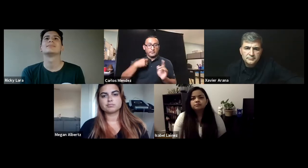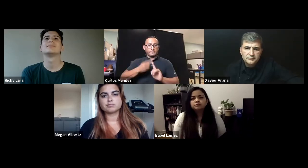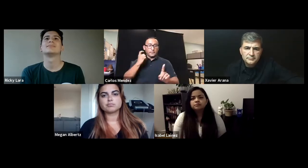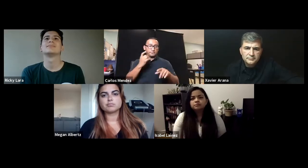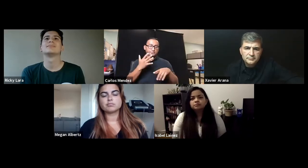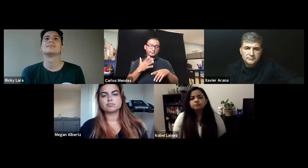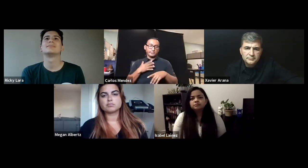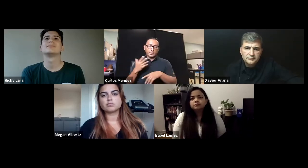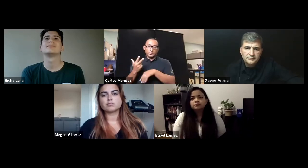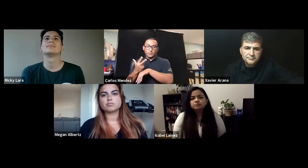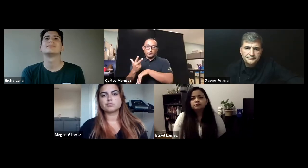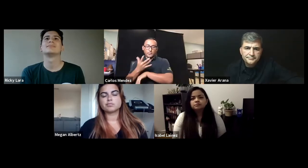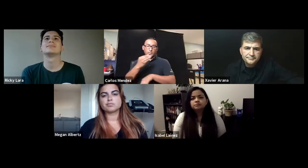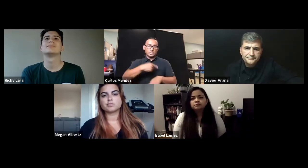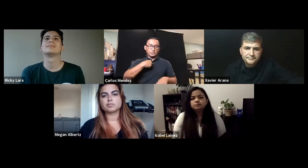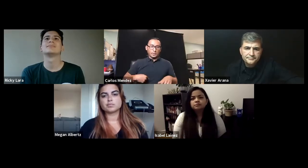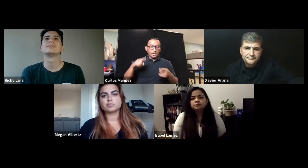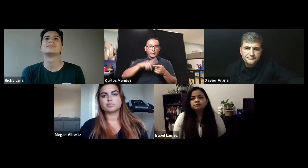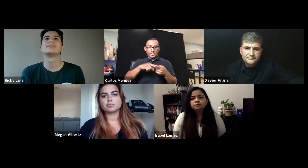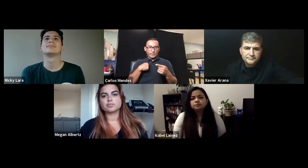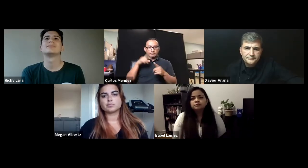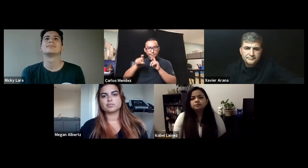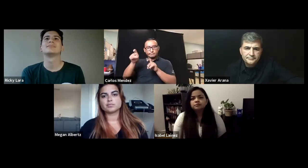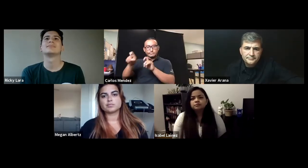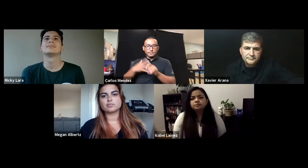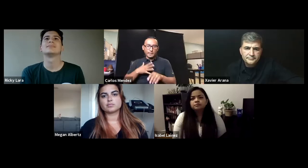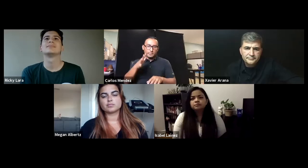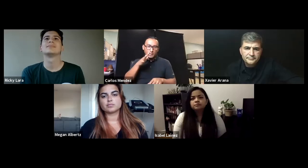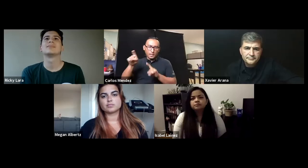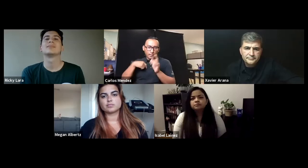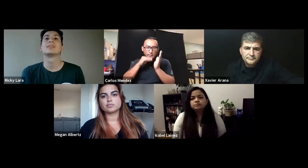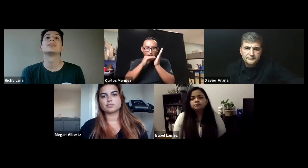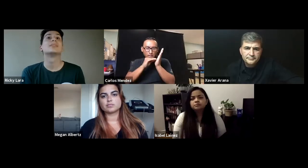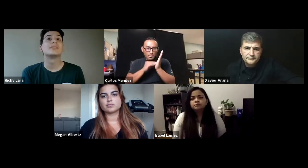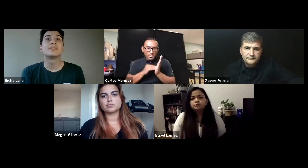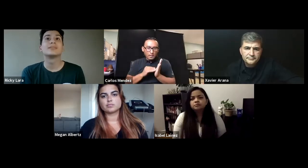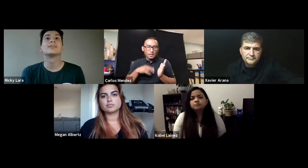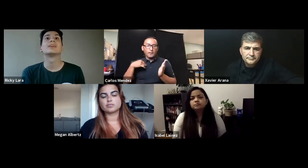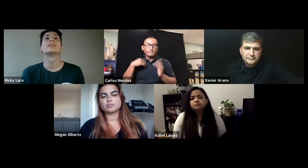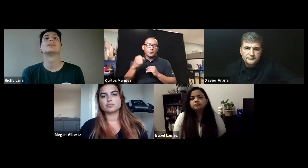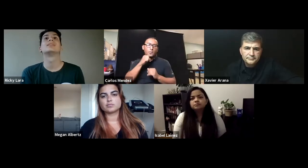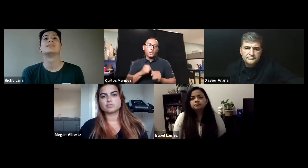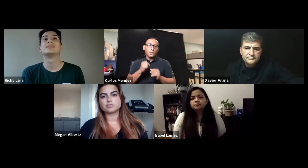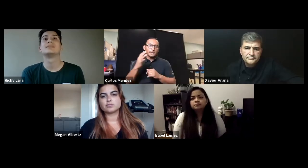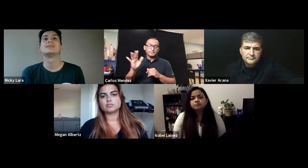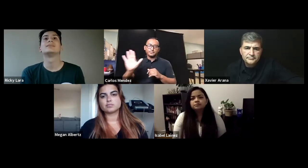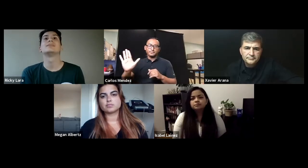and I identified, um, about myself a lot better.